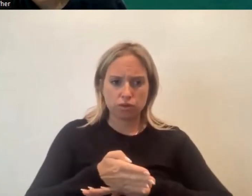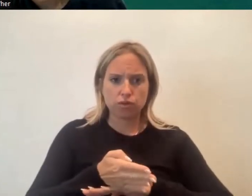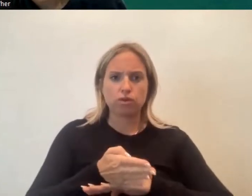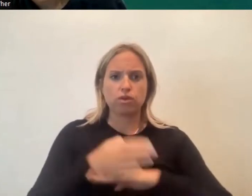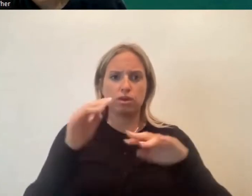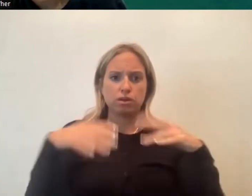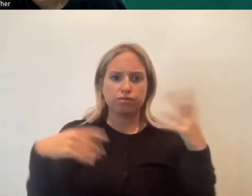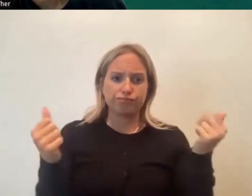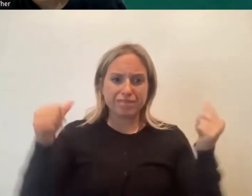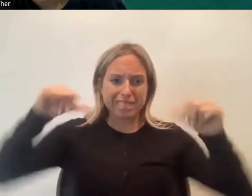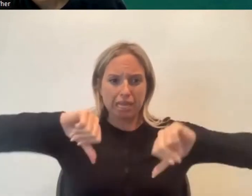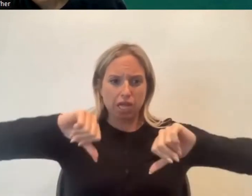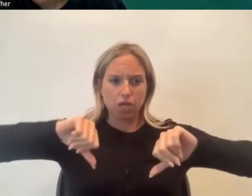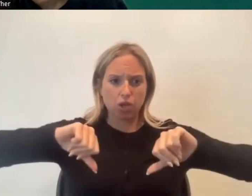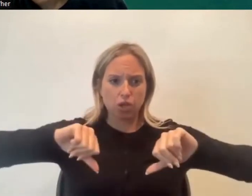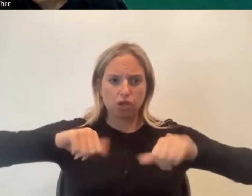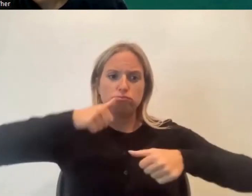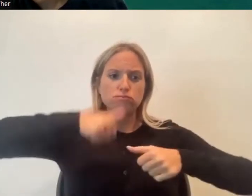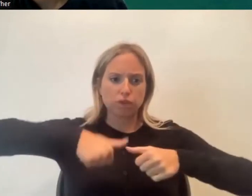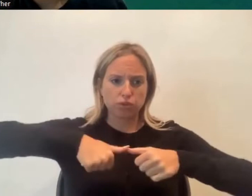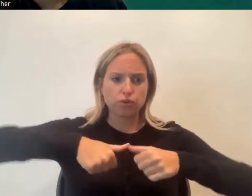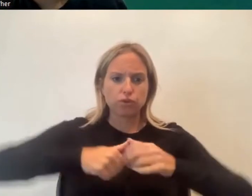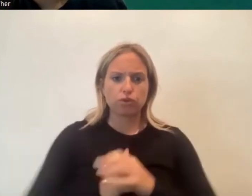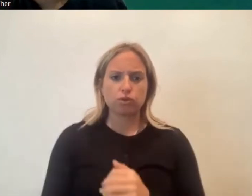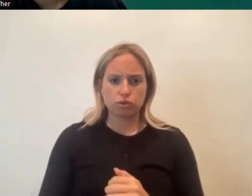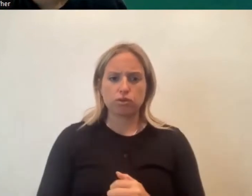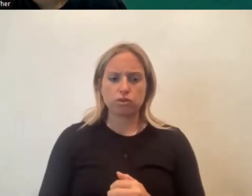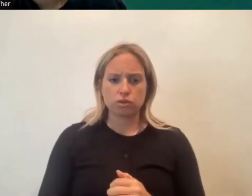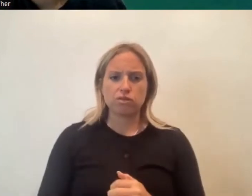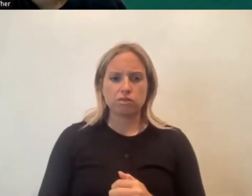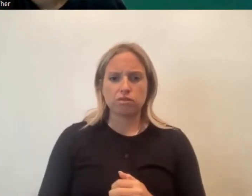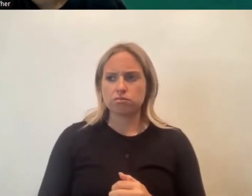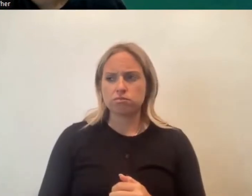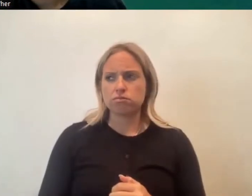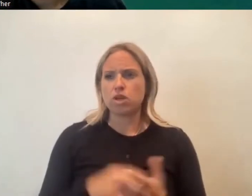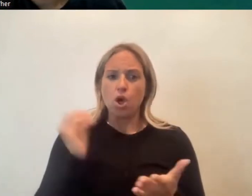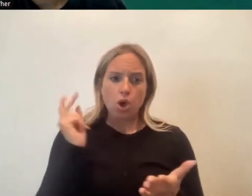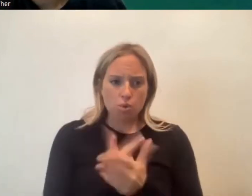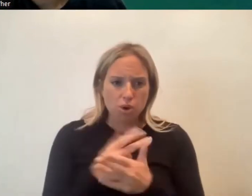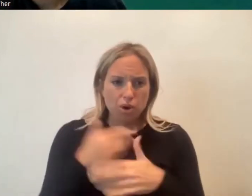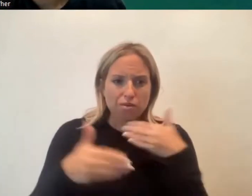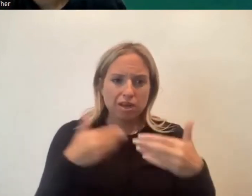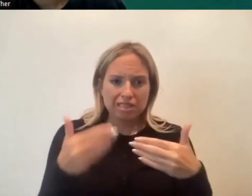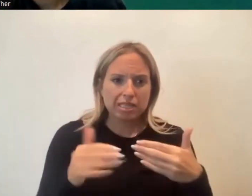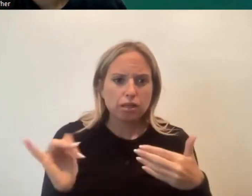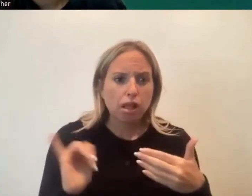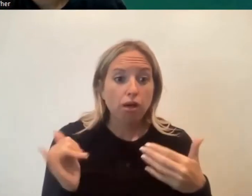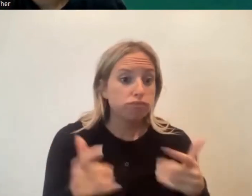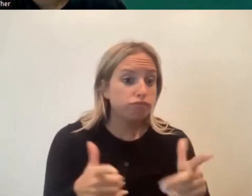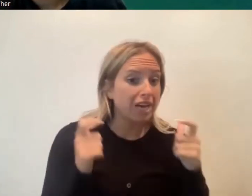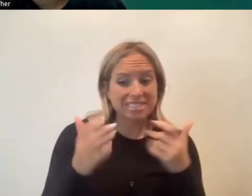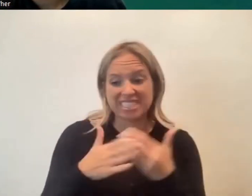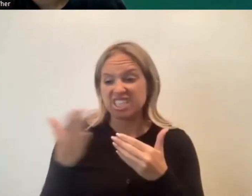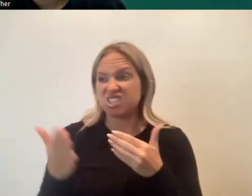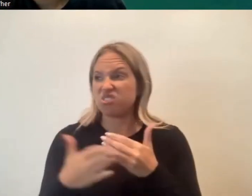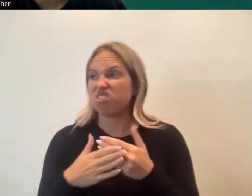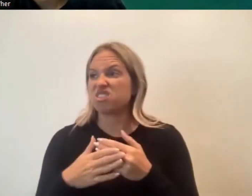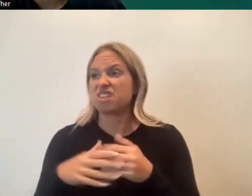Tadra: So what is the appeal process like? Is it quick and easy or is it long and hard?